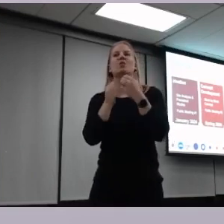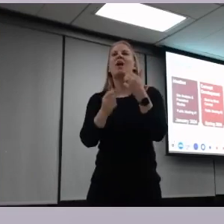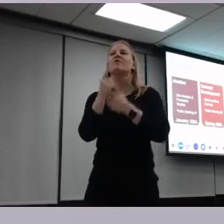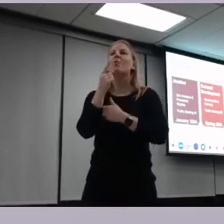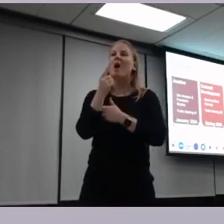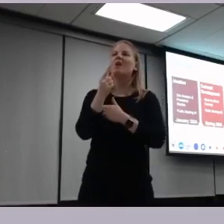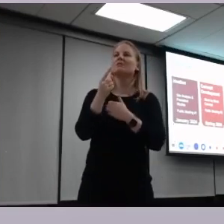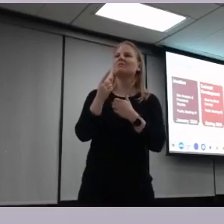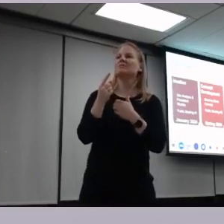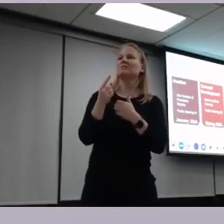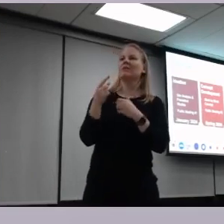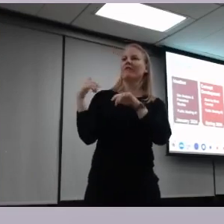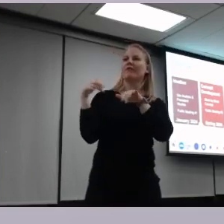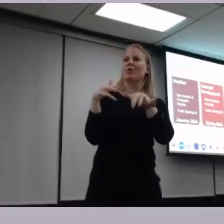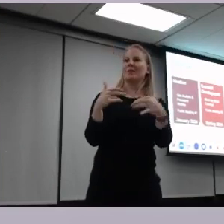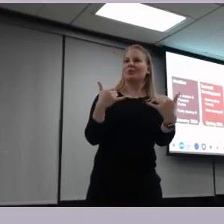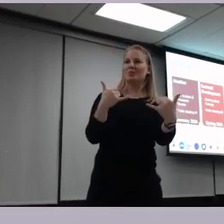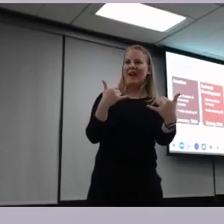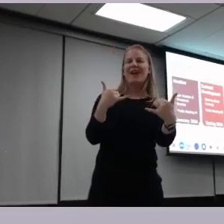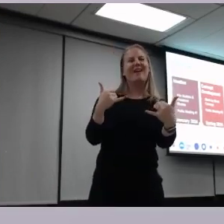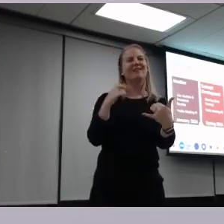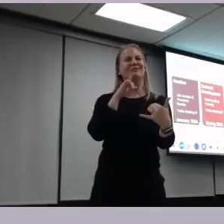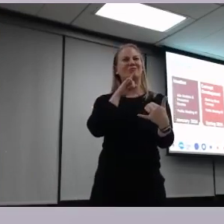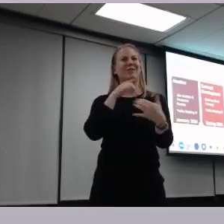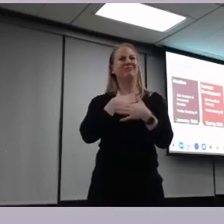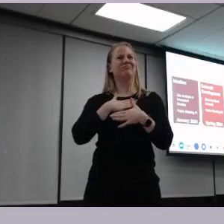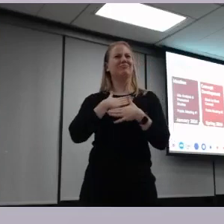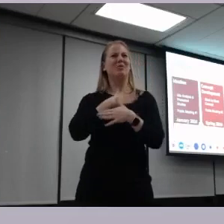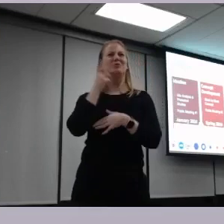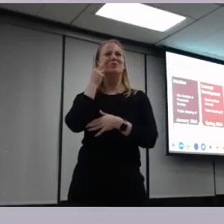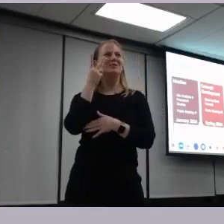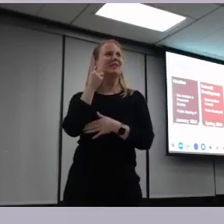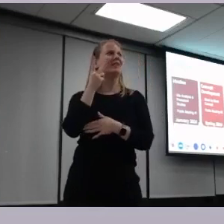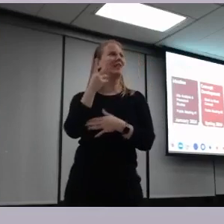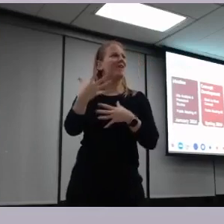It is so enjoyable to see such an active and engaged